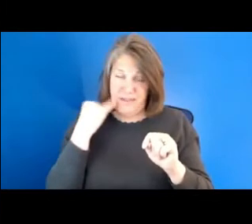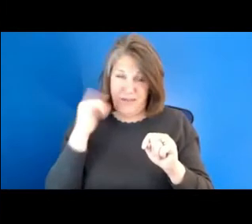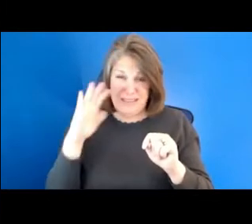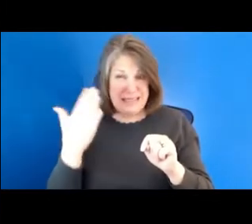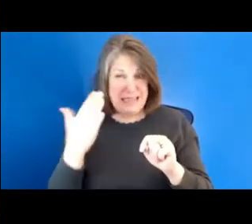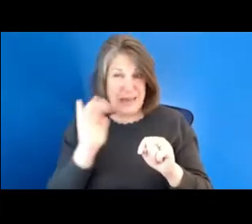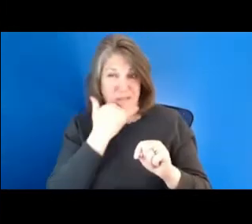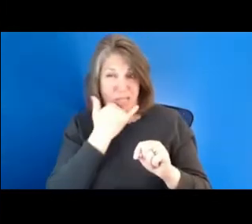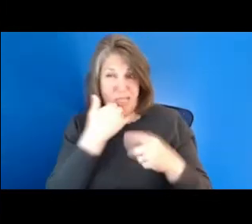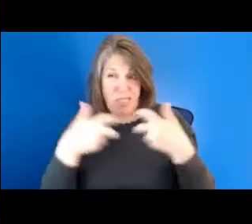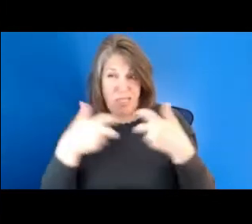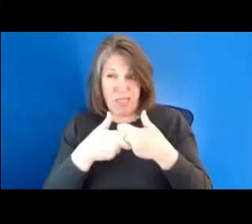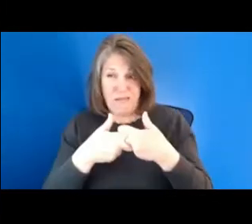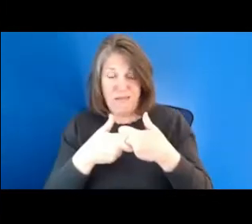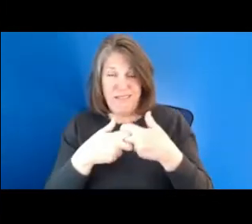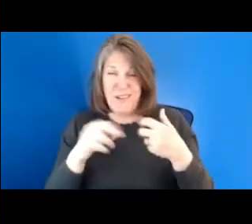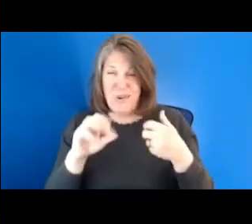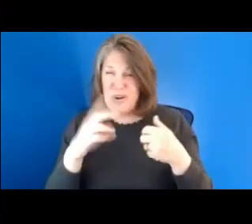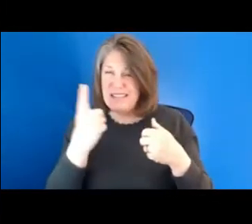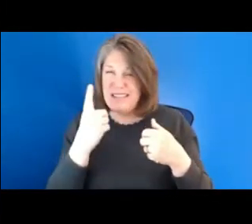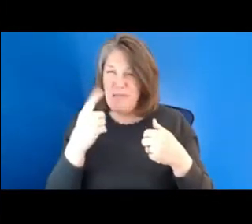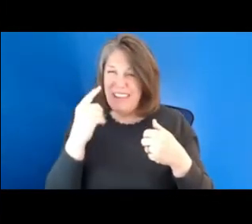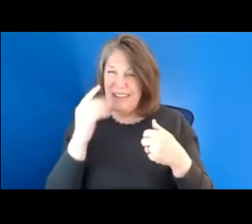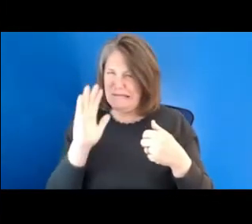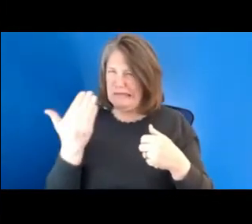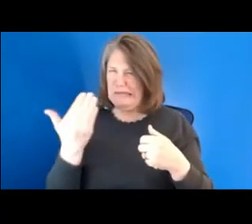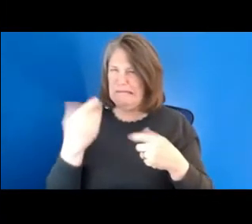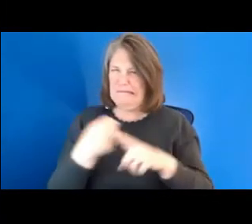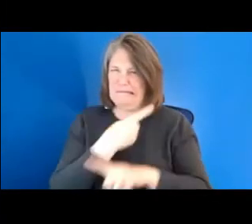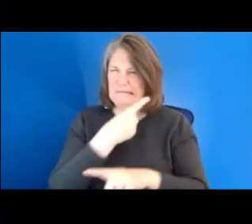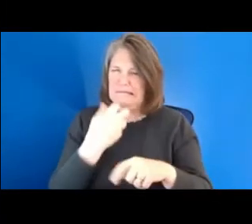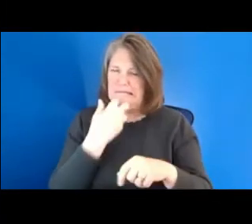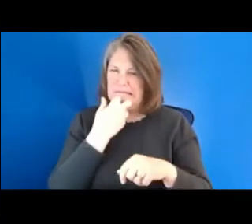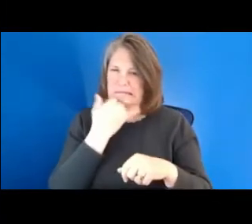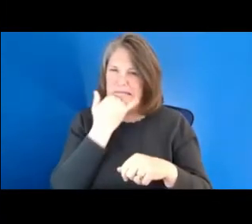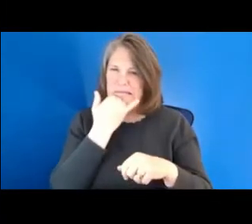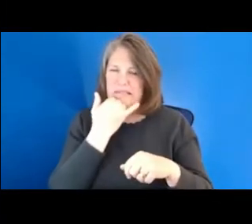or anything looks like a glitch to you, 17:12:56 within the creation space, there